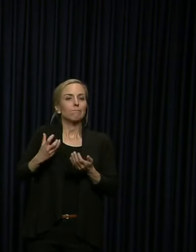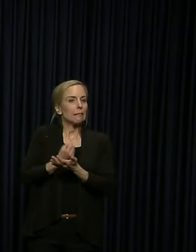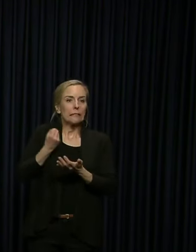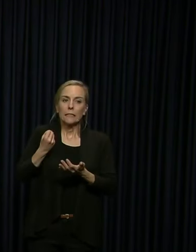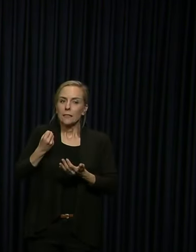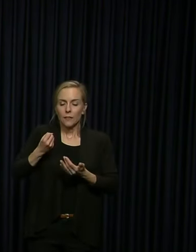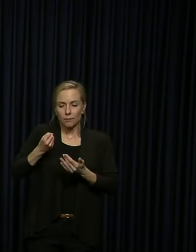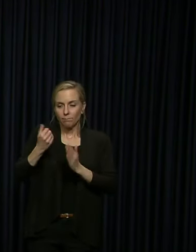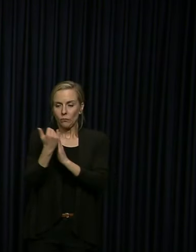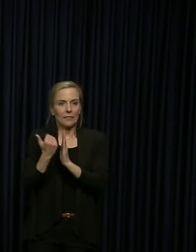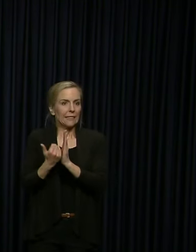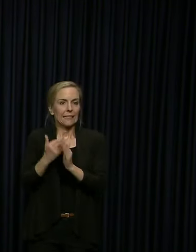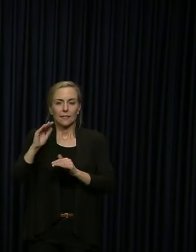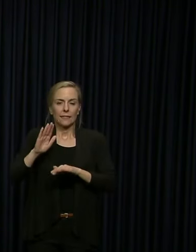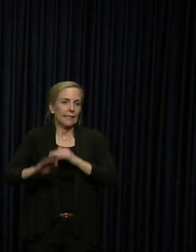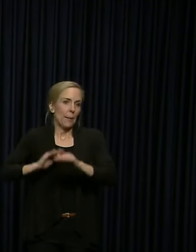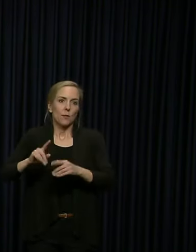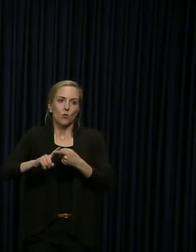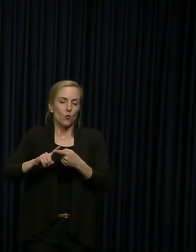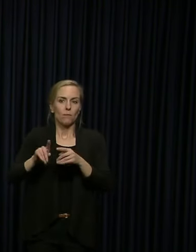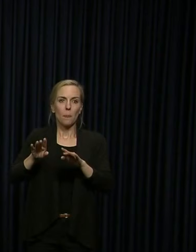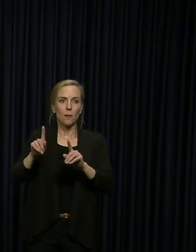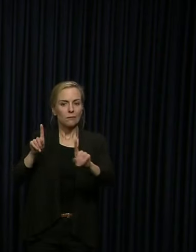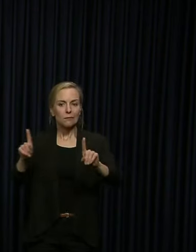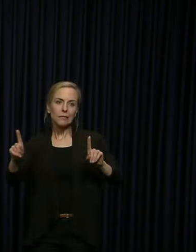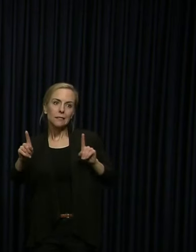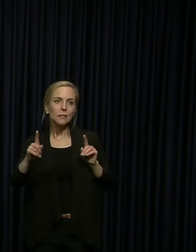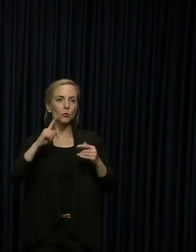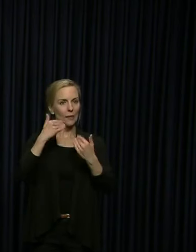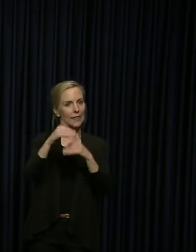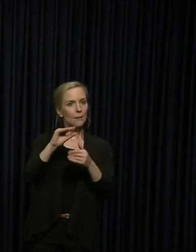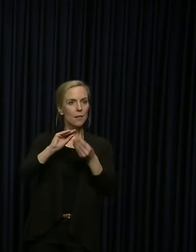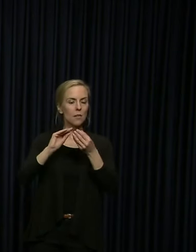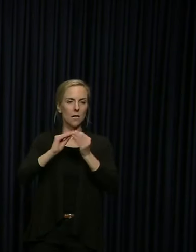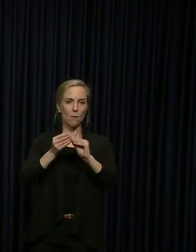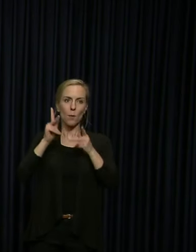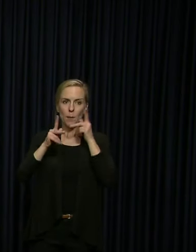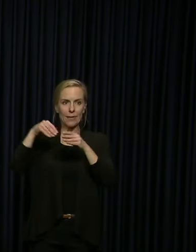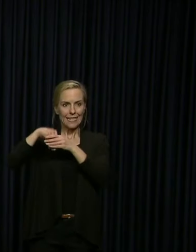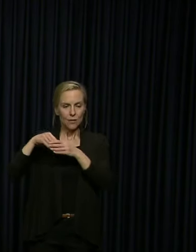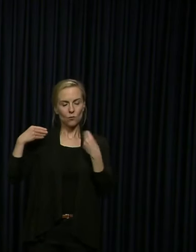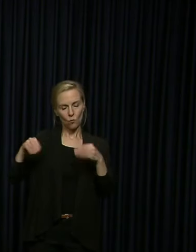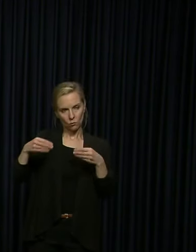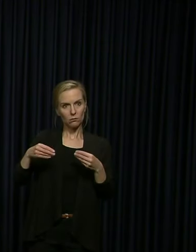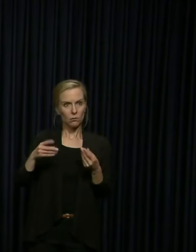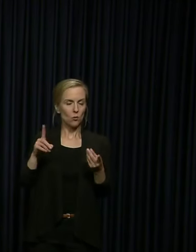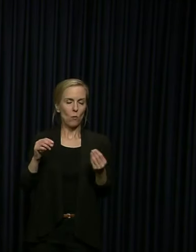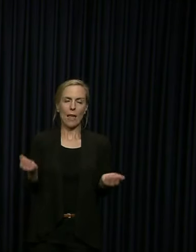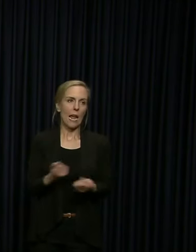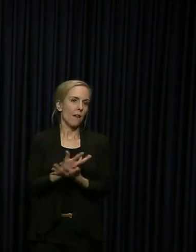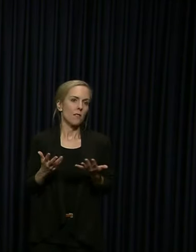MADE, AND IT'S YOU TRYING TO DO YOUR BEST EVERY DAY TO FOLLOW ALL OF THIS GUIDANCE.